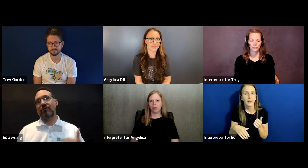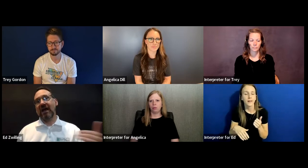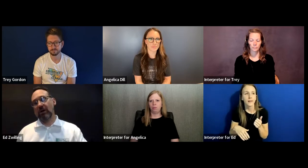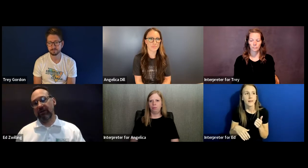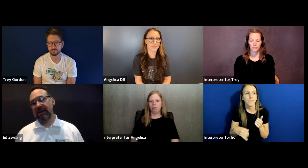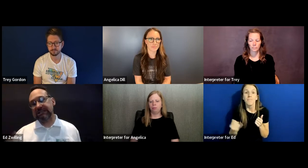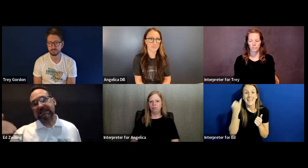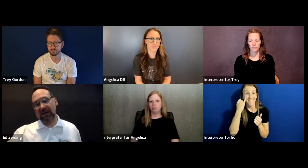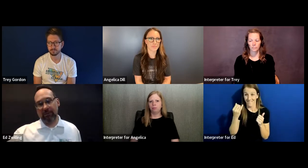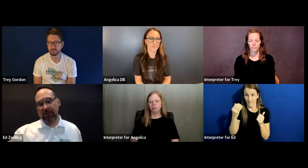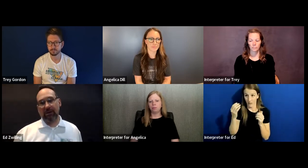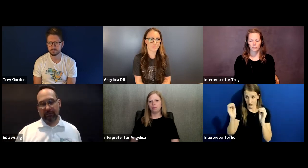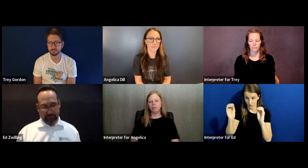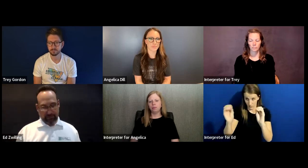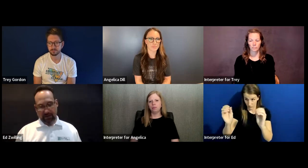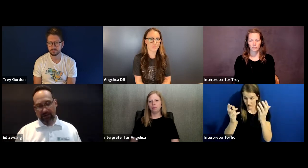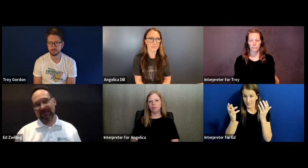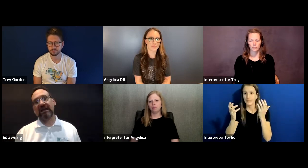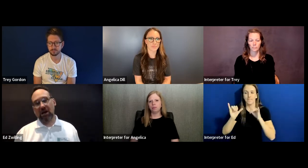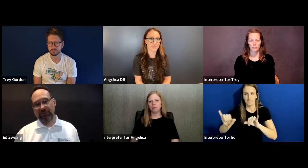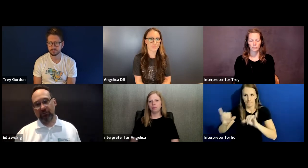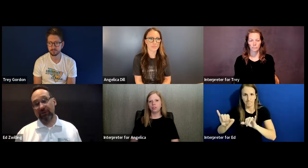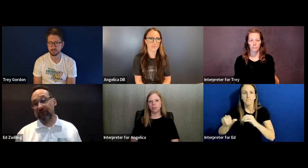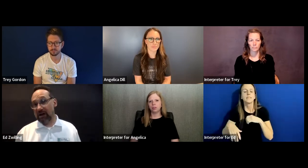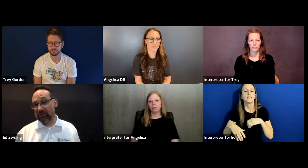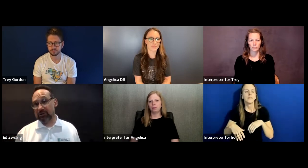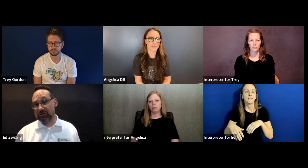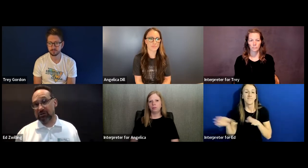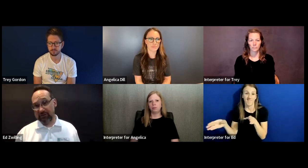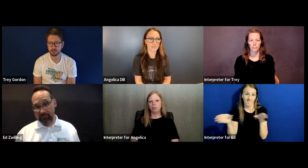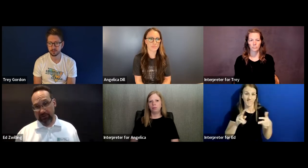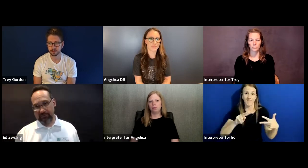that way the next step uh the second option would be to file an administrative complaint